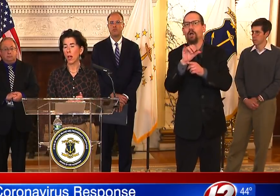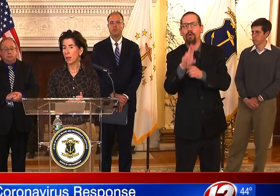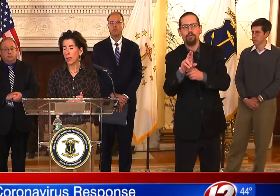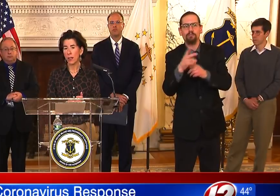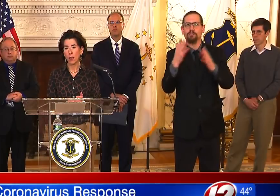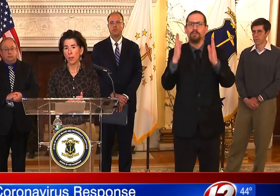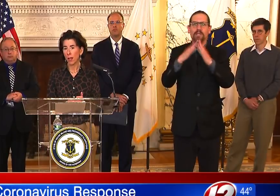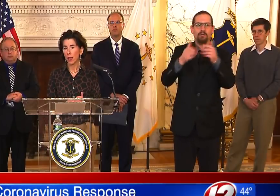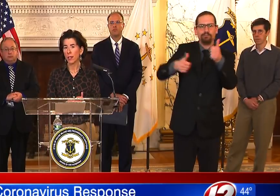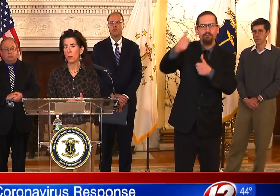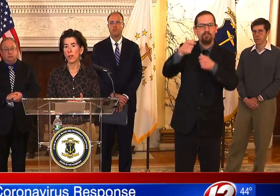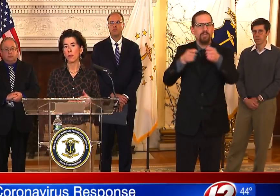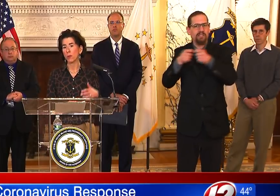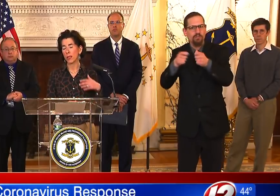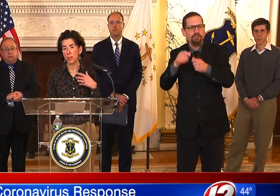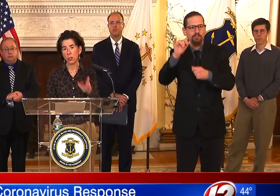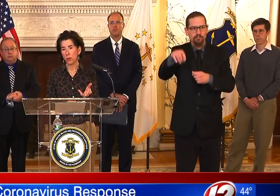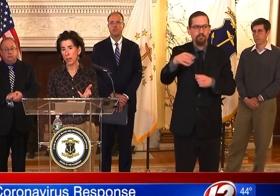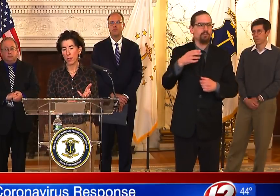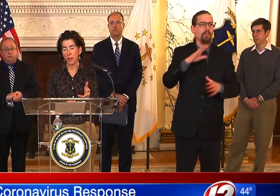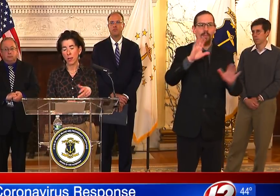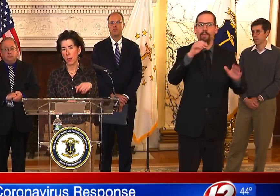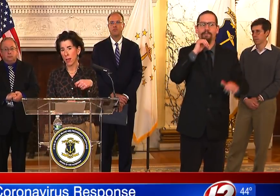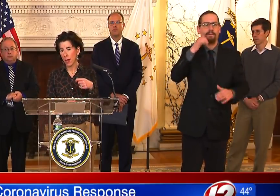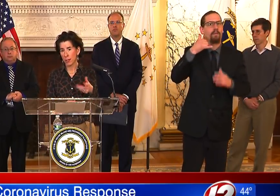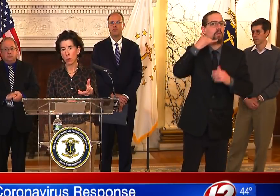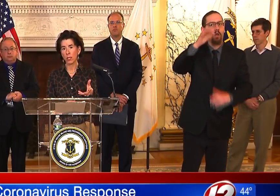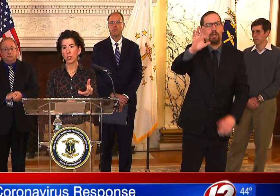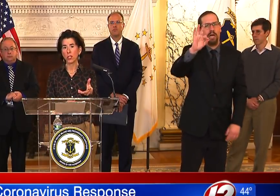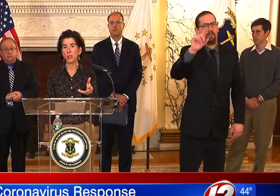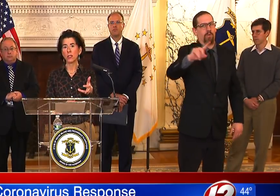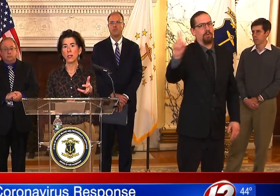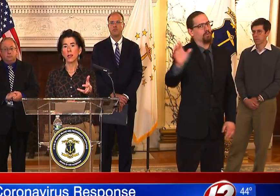YOU CAN CALL YOUR TOWN MANAGER OR MAJOR. DO NOT CALL 911.